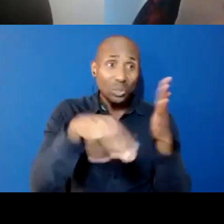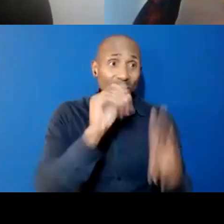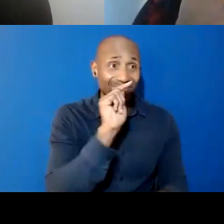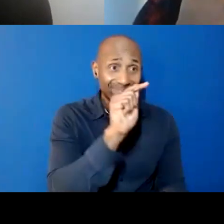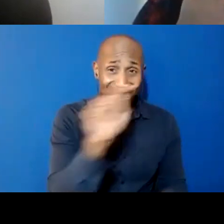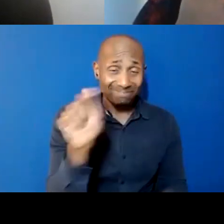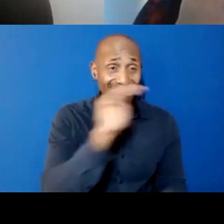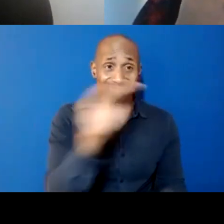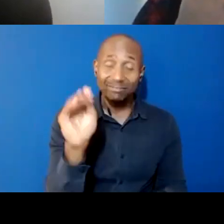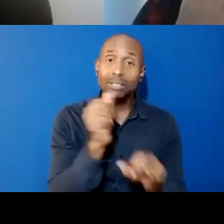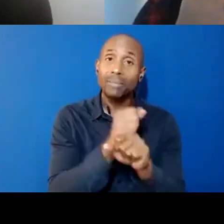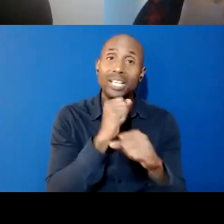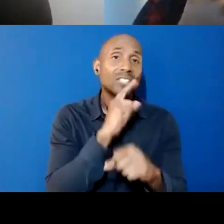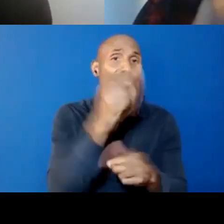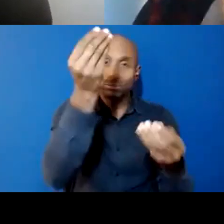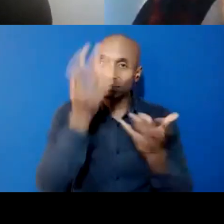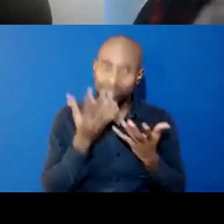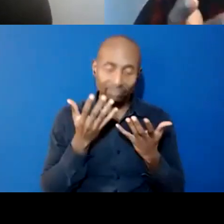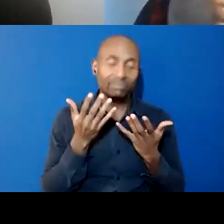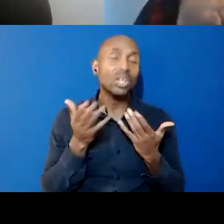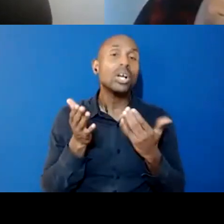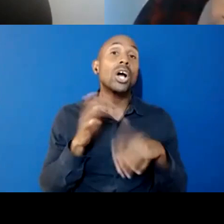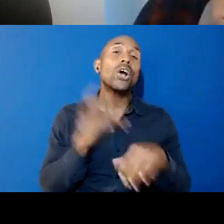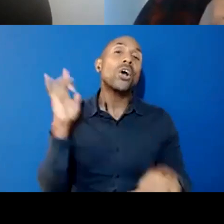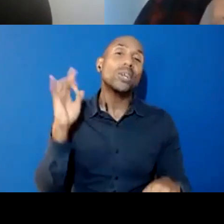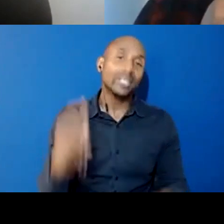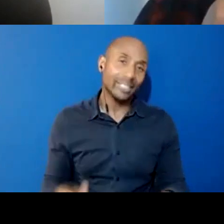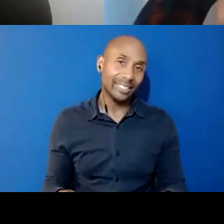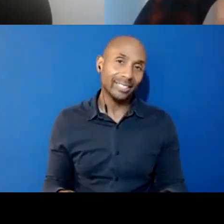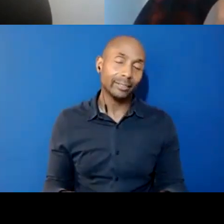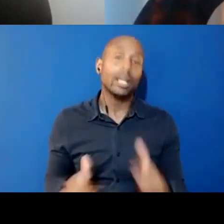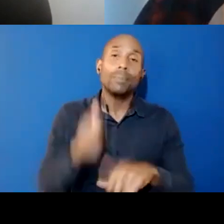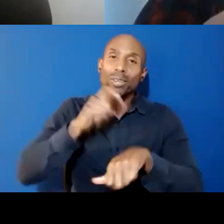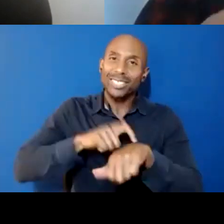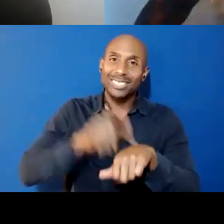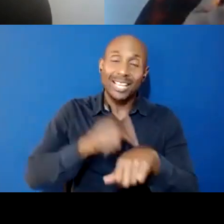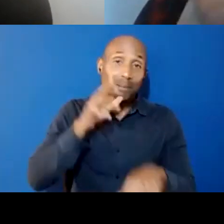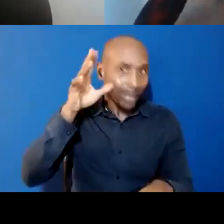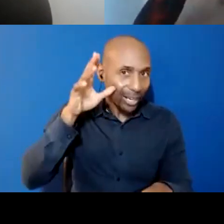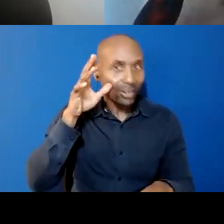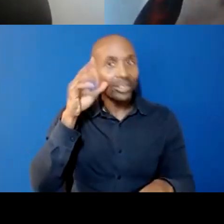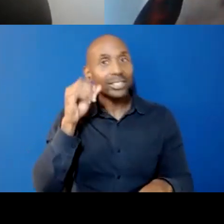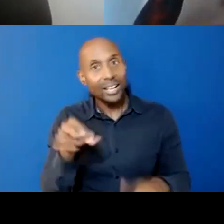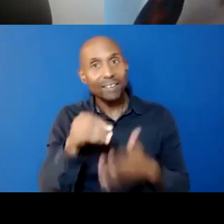as smooth as possible. Usually, it is the parents of the student to have the biggest problem with them going by themselves.